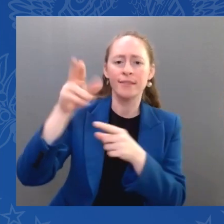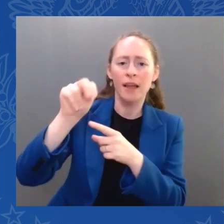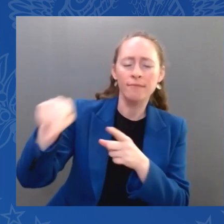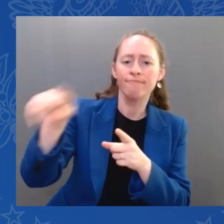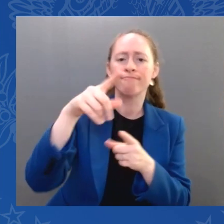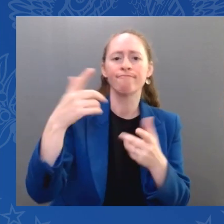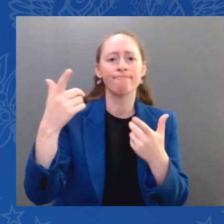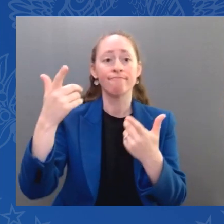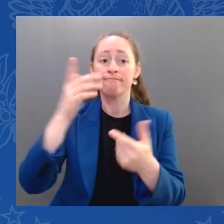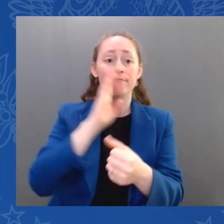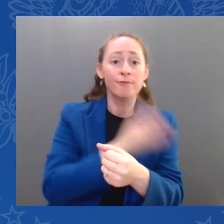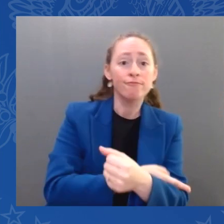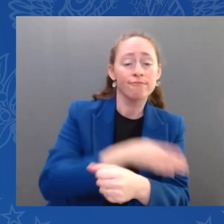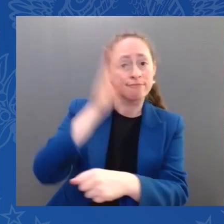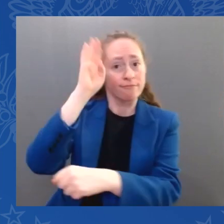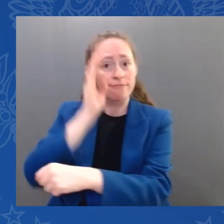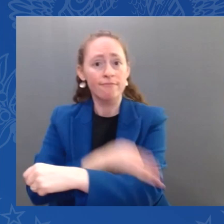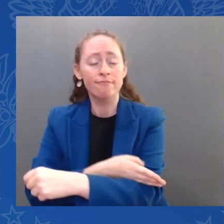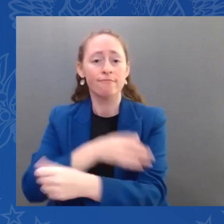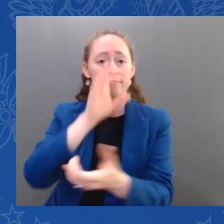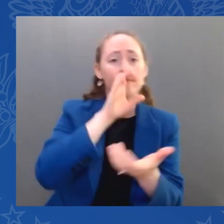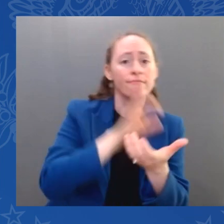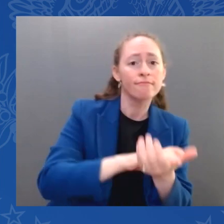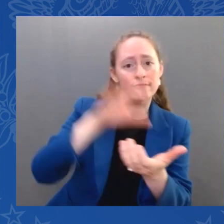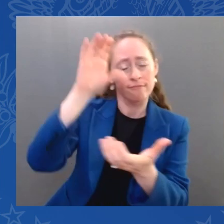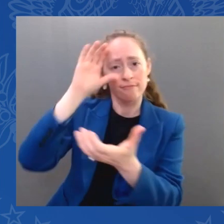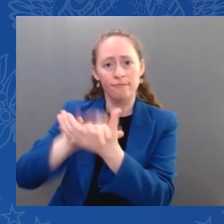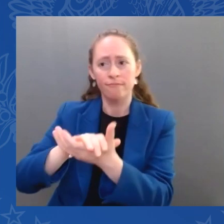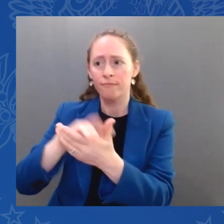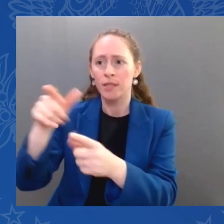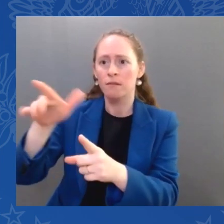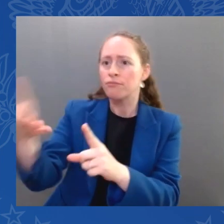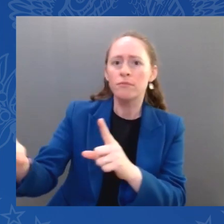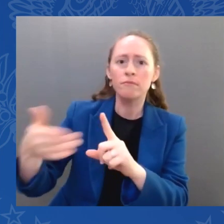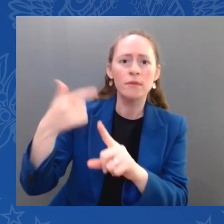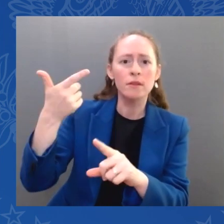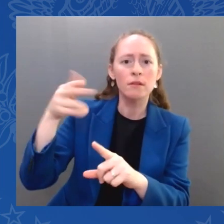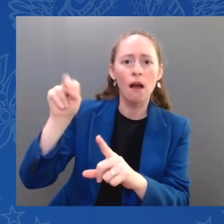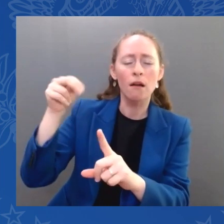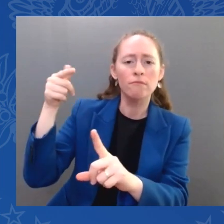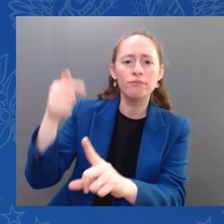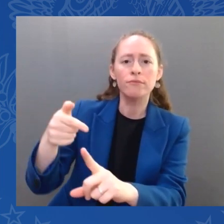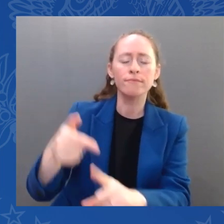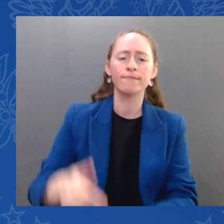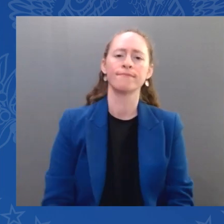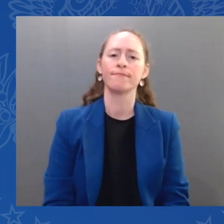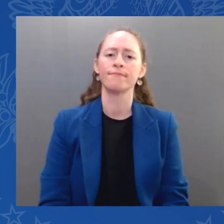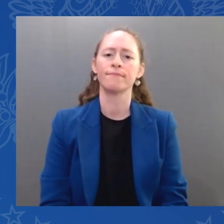And every time you stand up to talk about it, even for a good cause, it brings it all back like it happened yesterday.